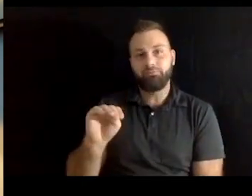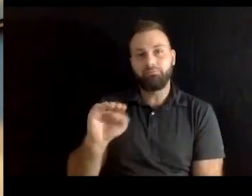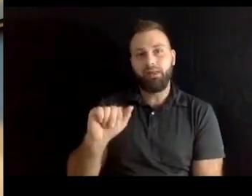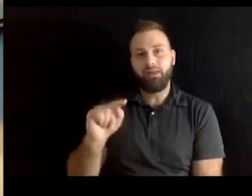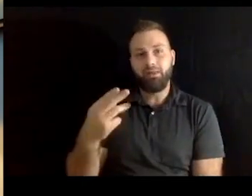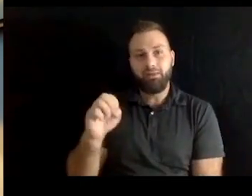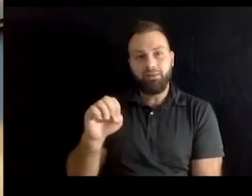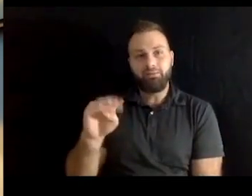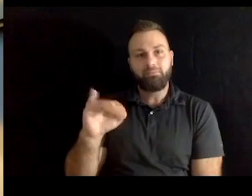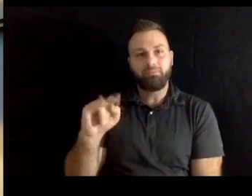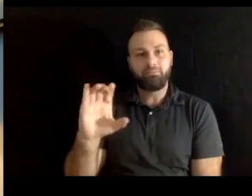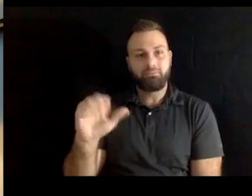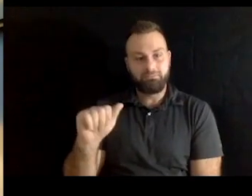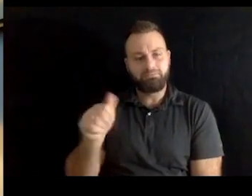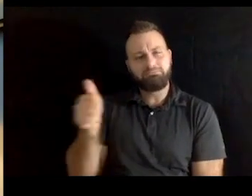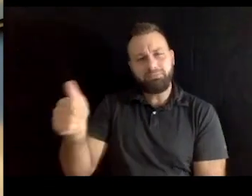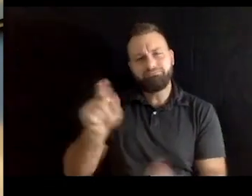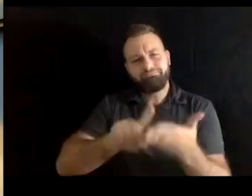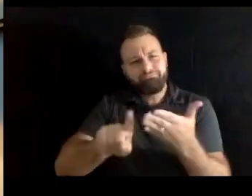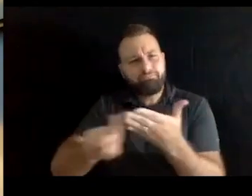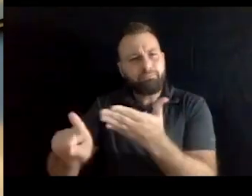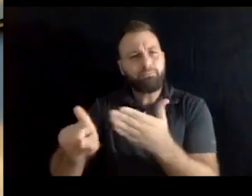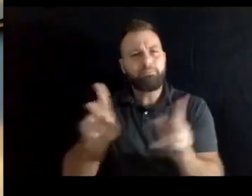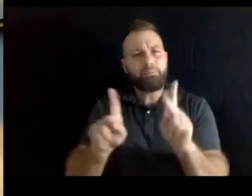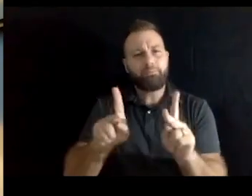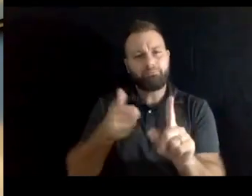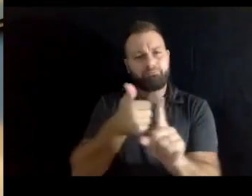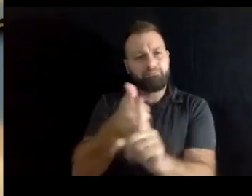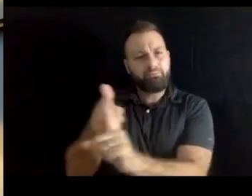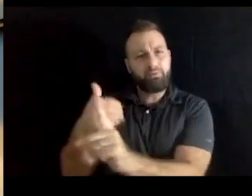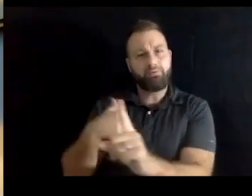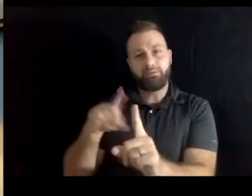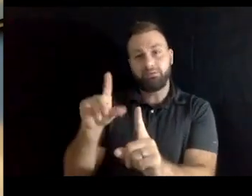challenges for ensuring equality for people with disabilities is employment